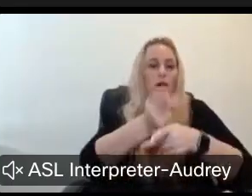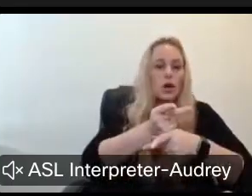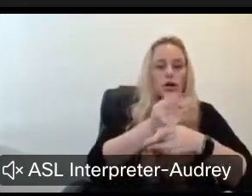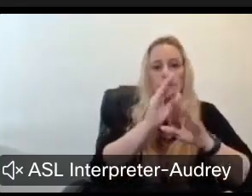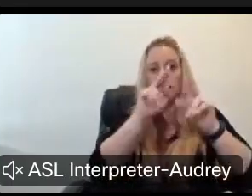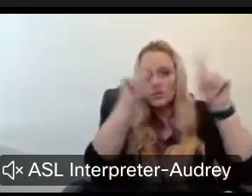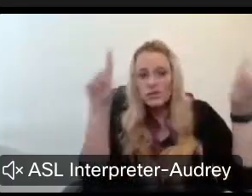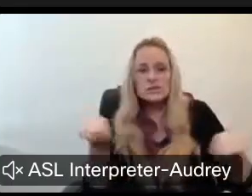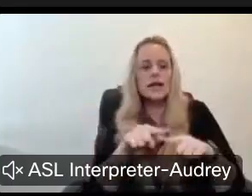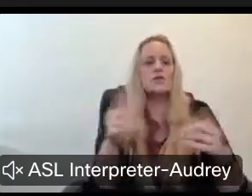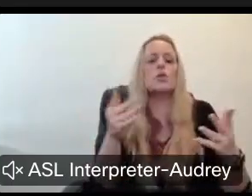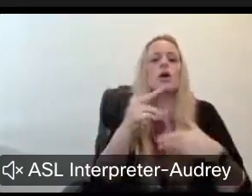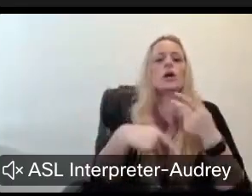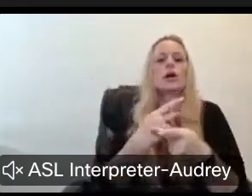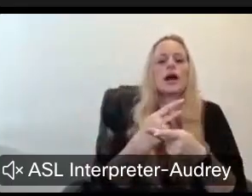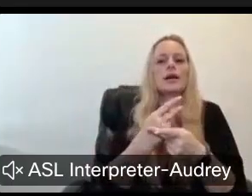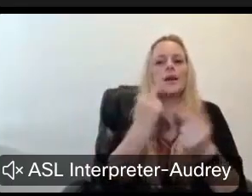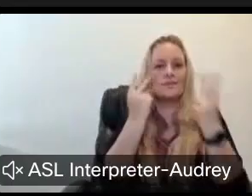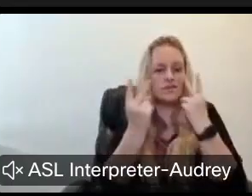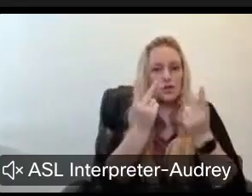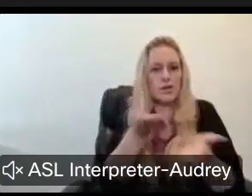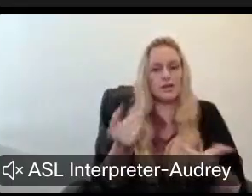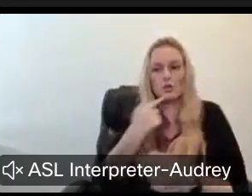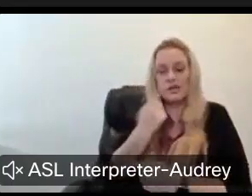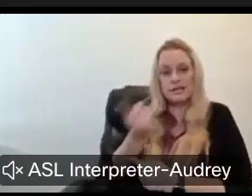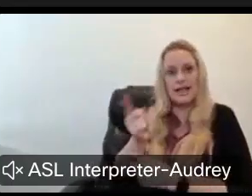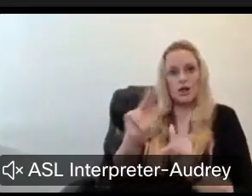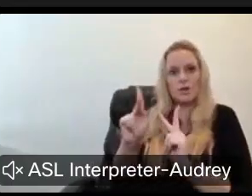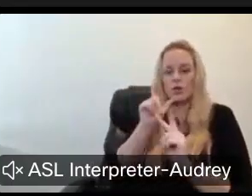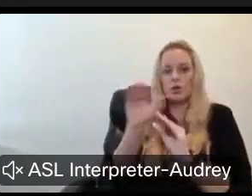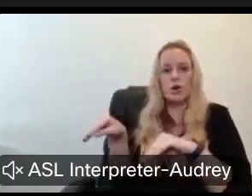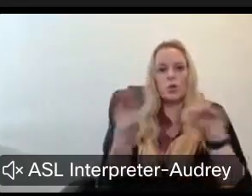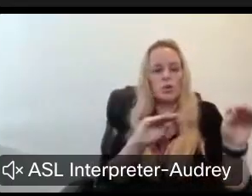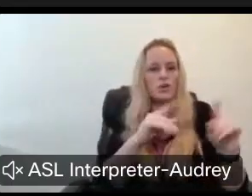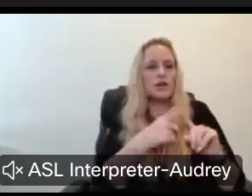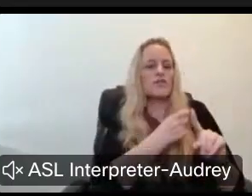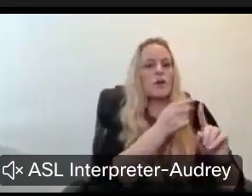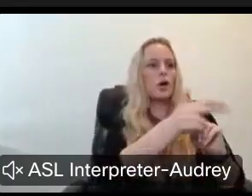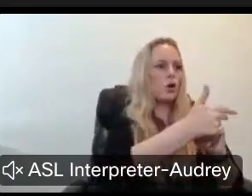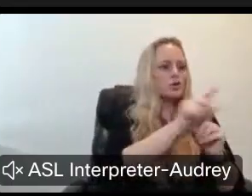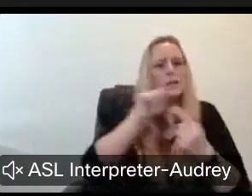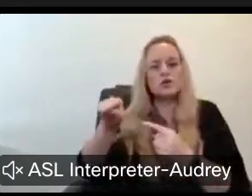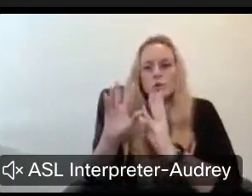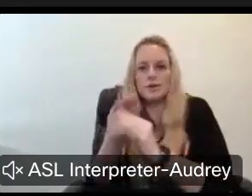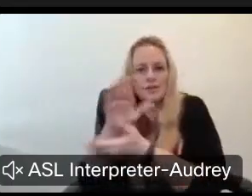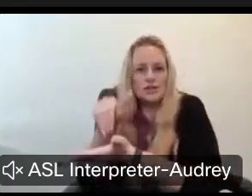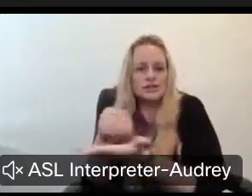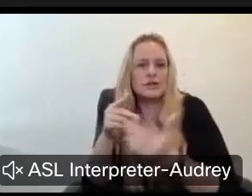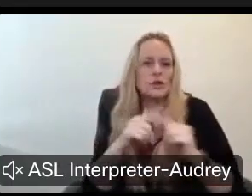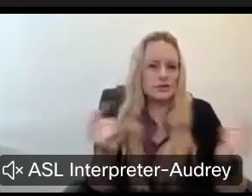Table things will we should we tell our people that are moving from hotels to convention center, et cetera?